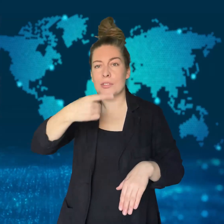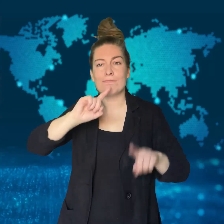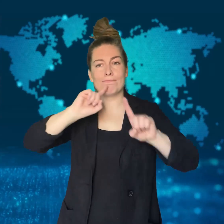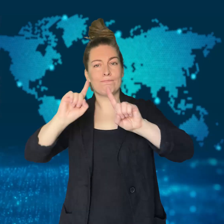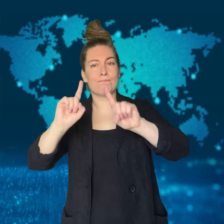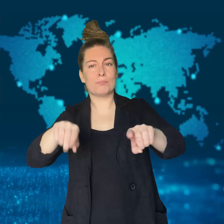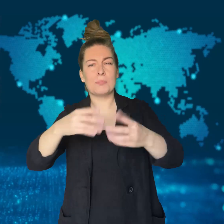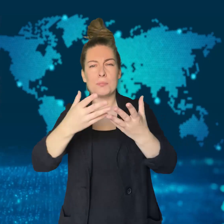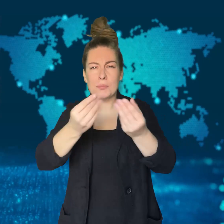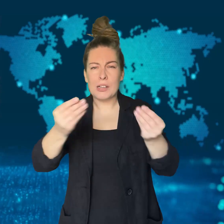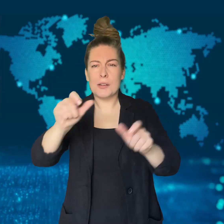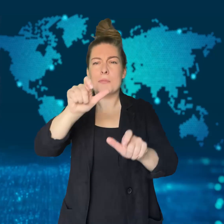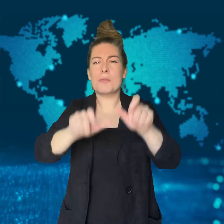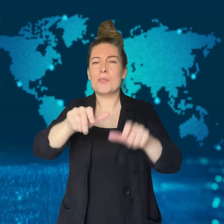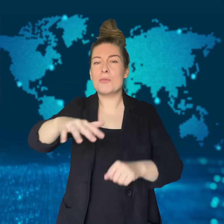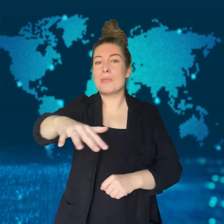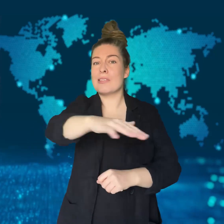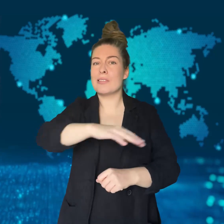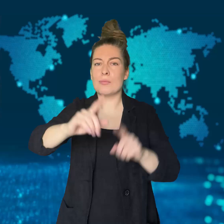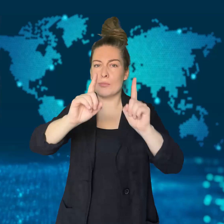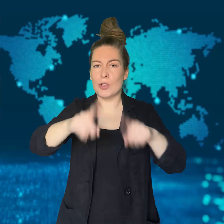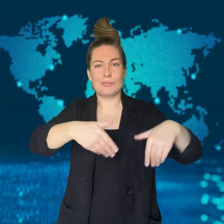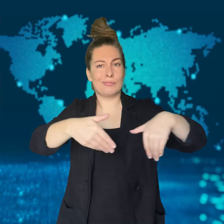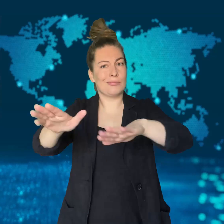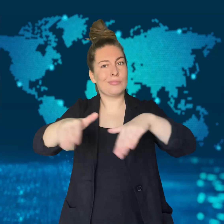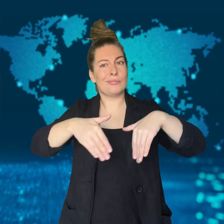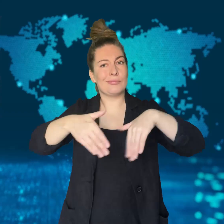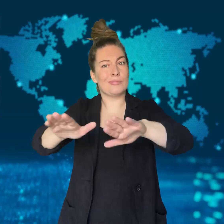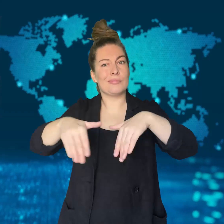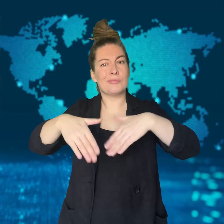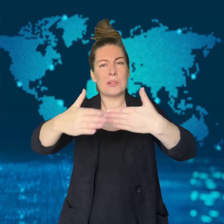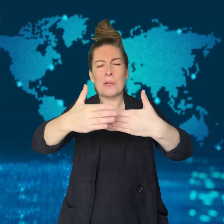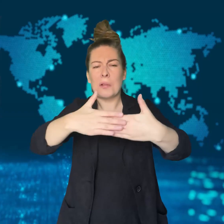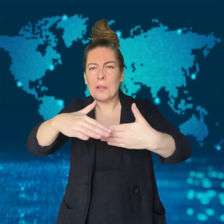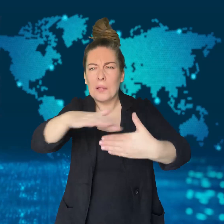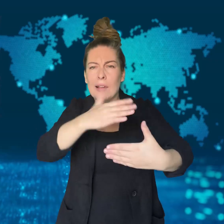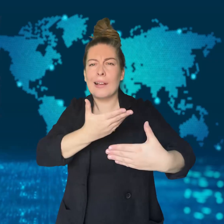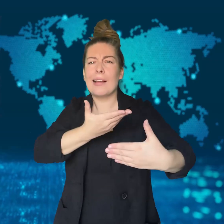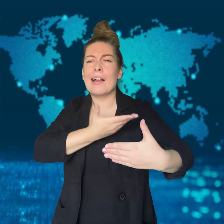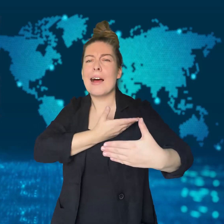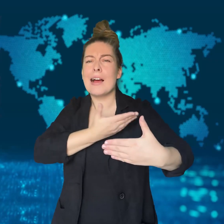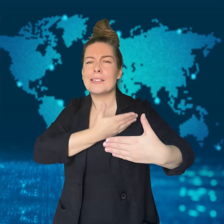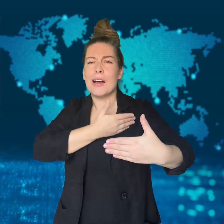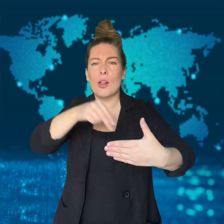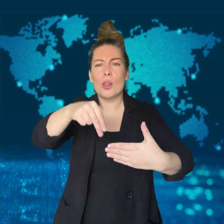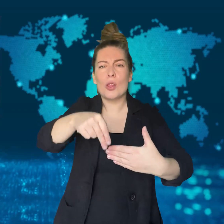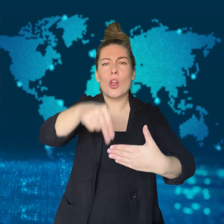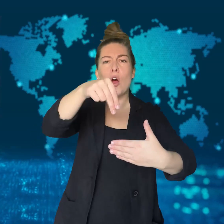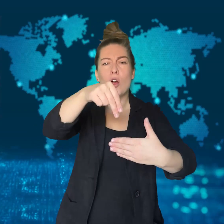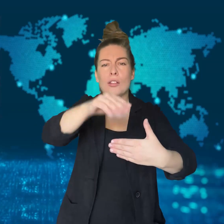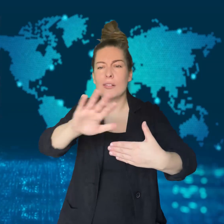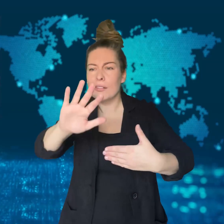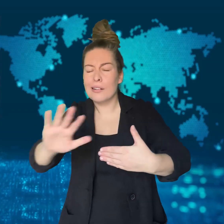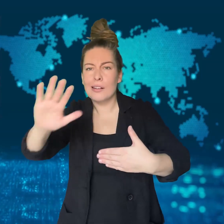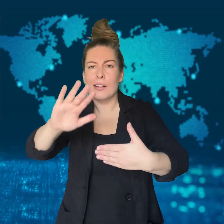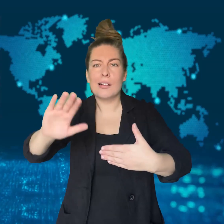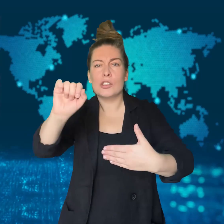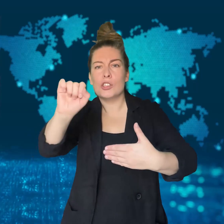Israel has given more evacuation orders for people living